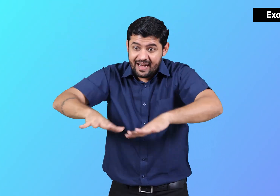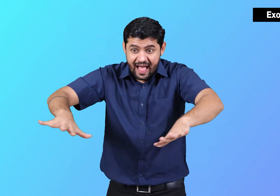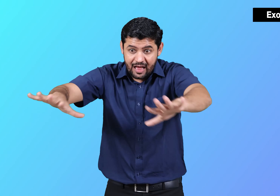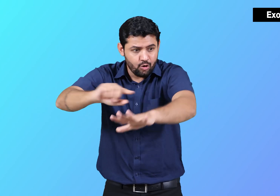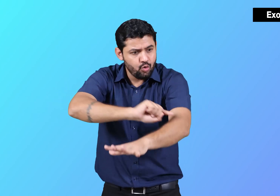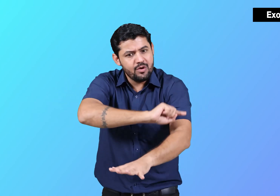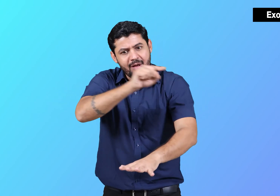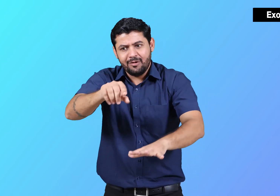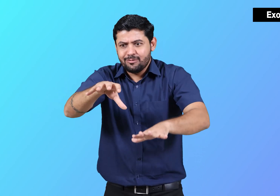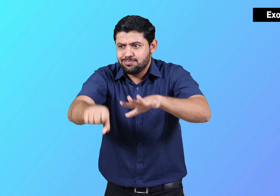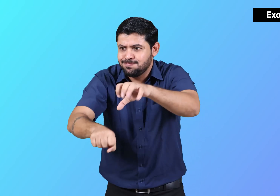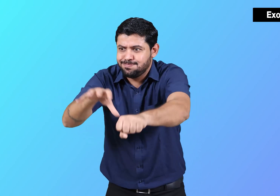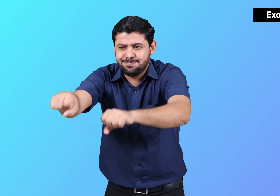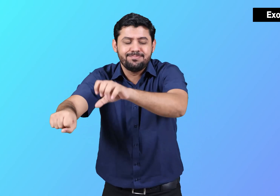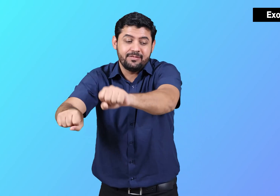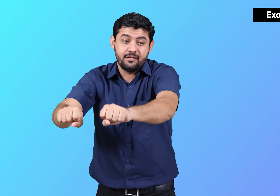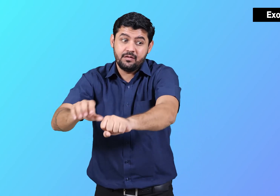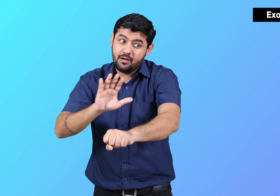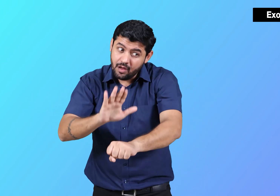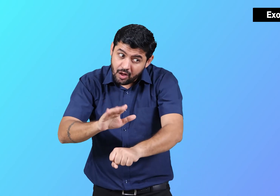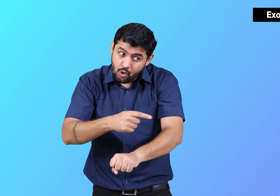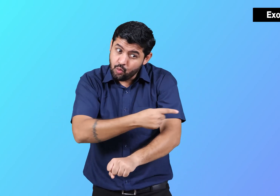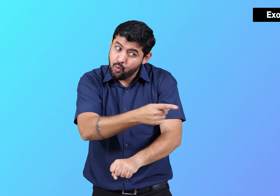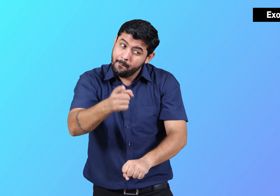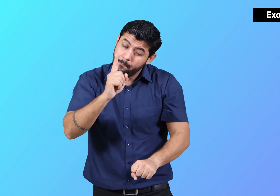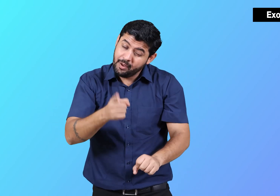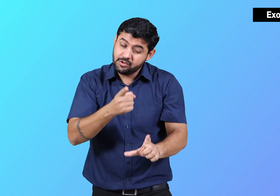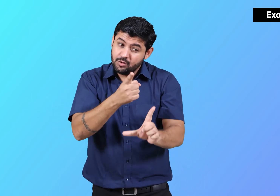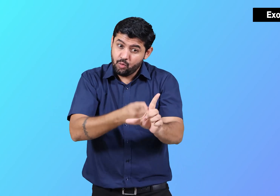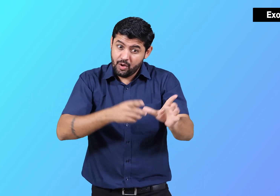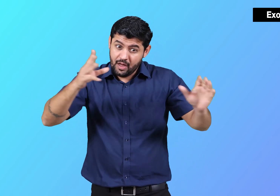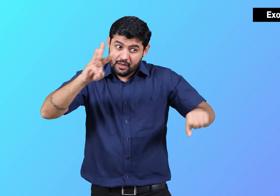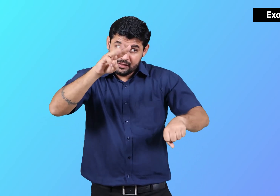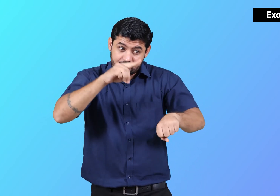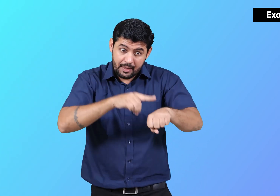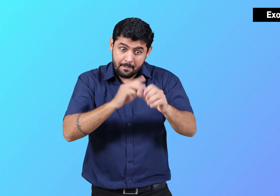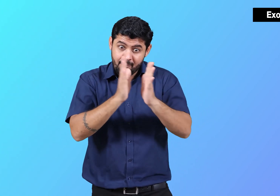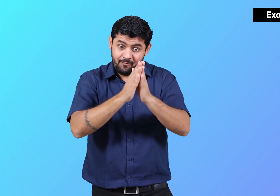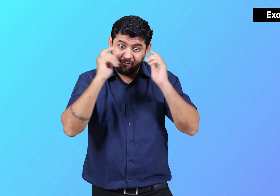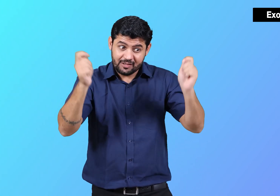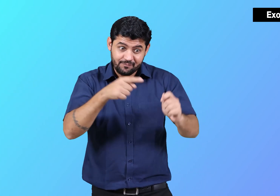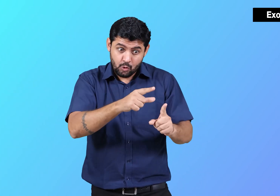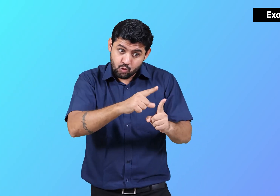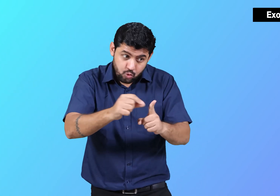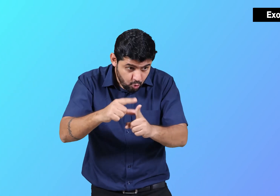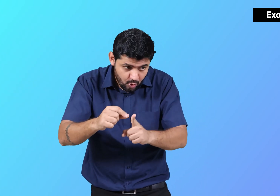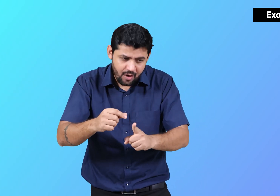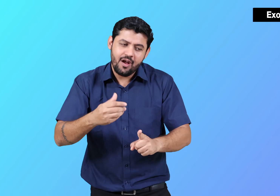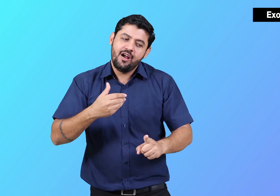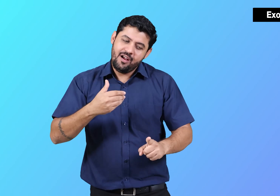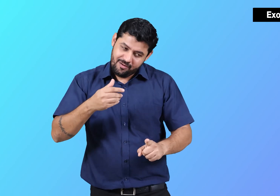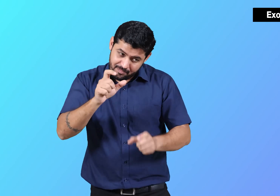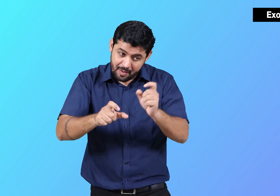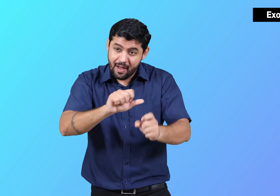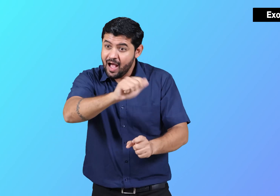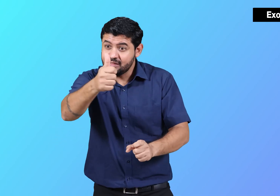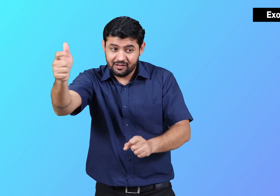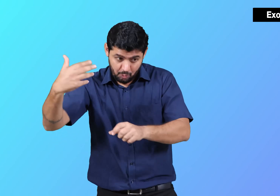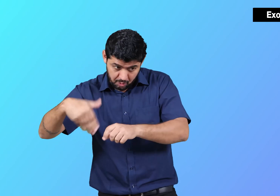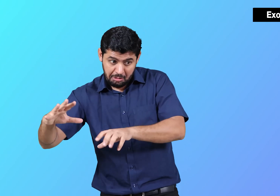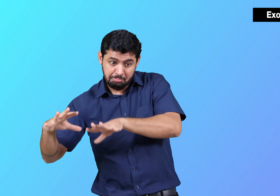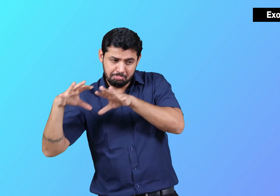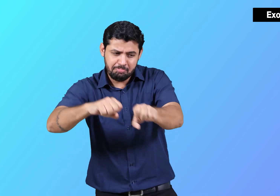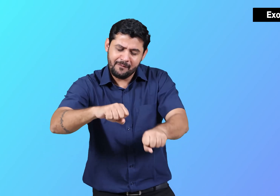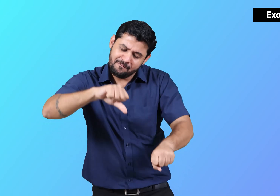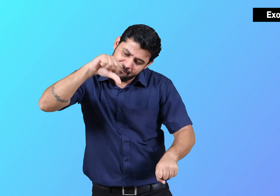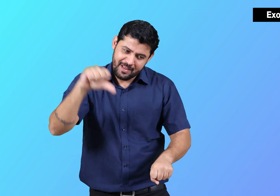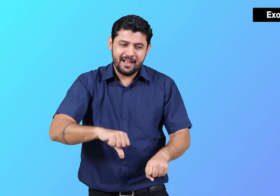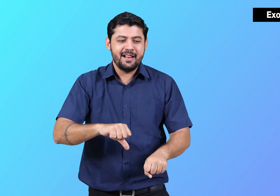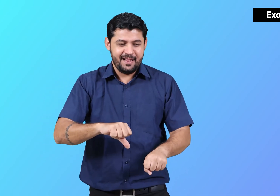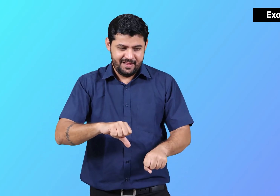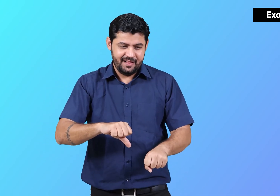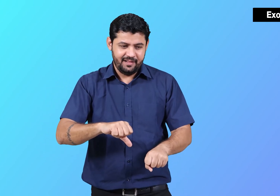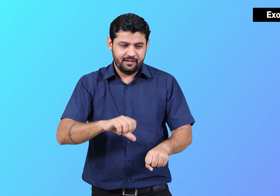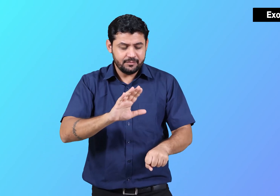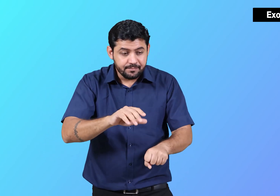I will expand your borders you will get more and more land. You will go before the LORD your God three times each year. At that time no one will try to take your land from you.